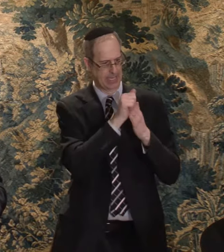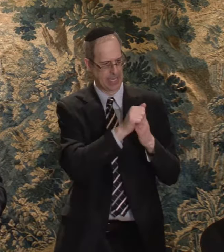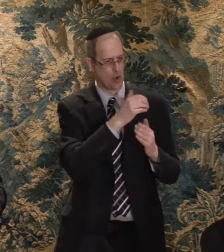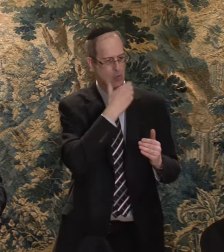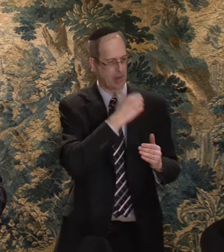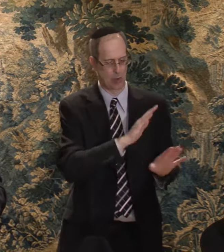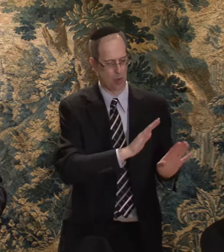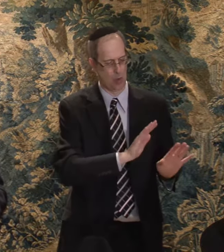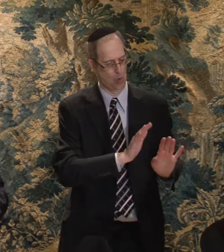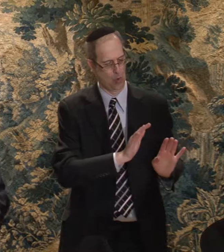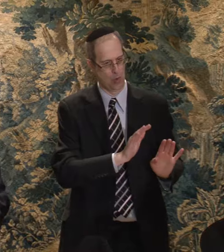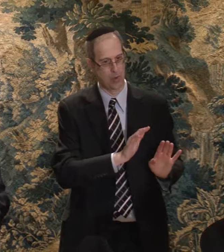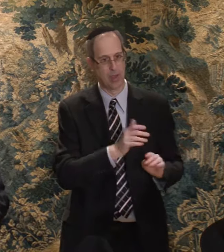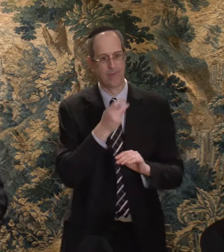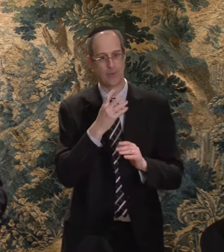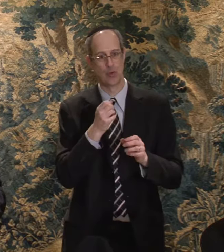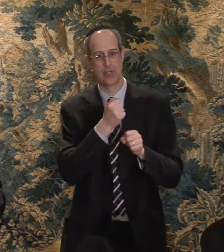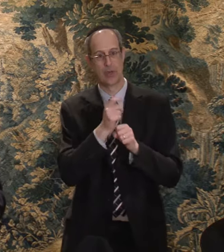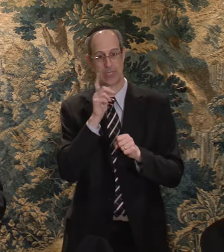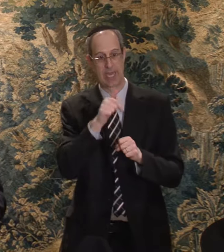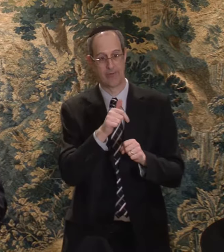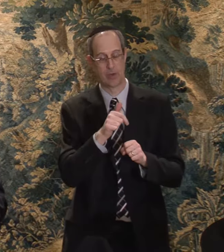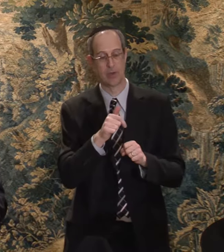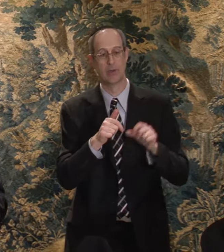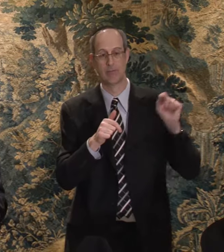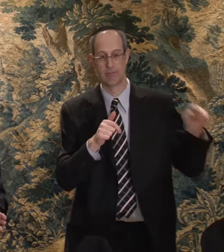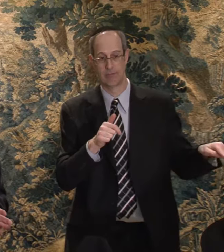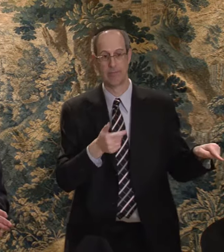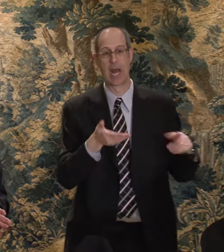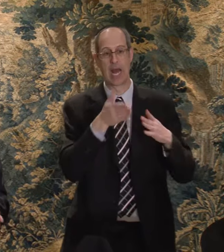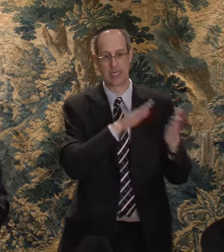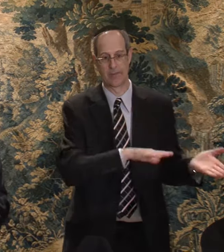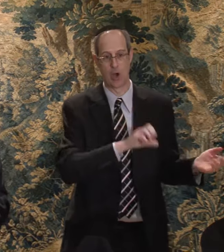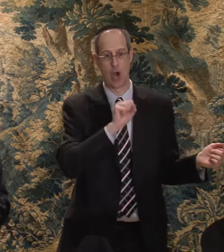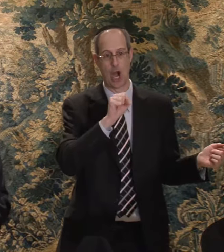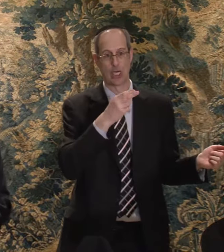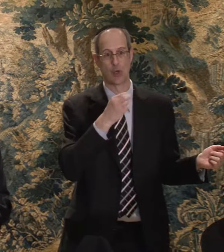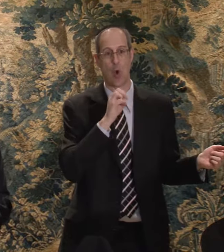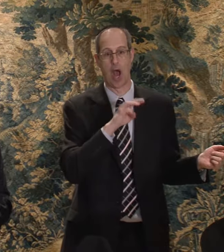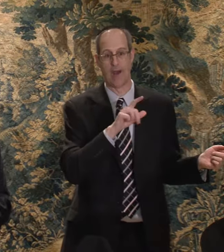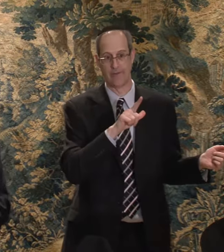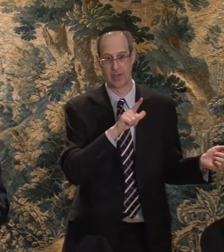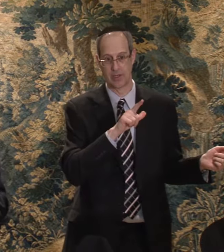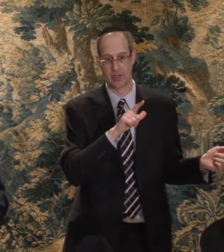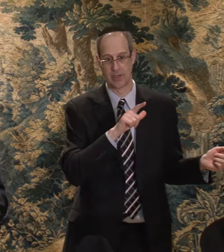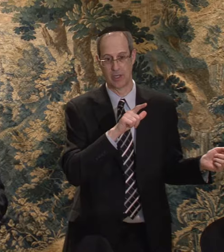a few years later of Schwab was nifty now the fathers of the killer came over